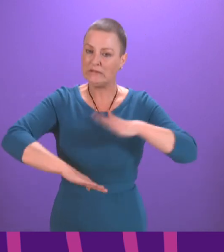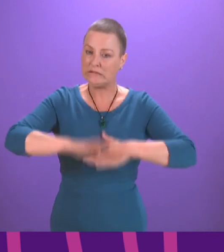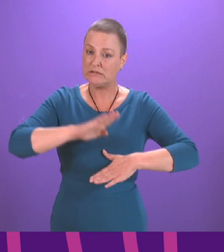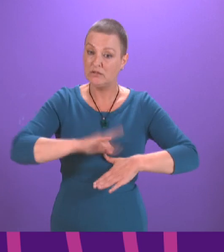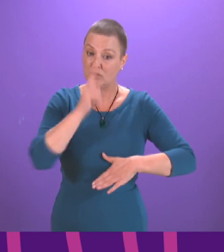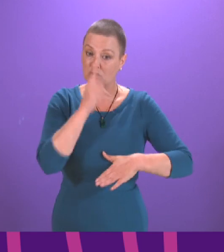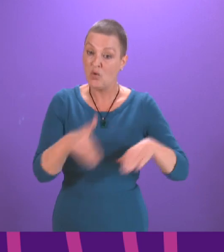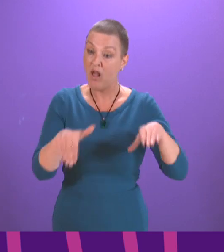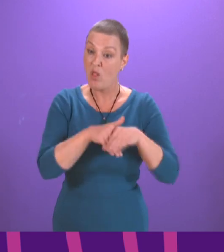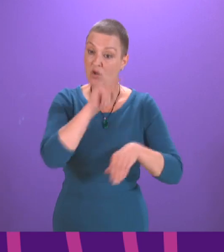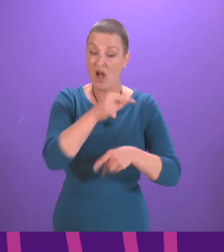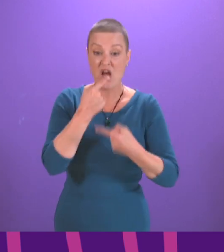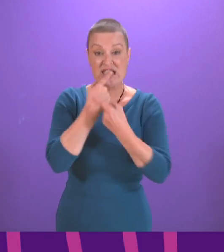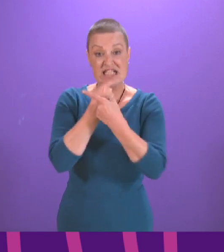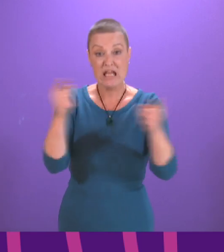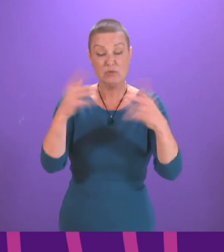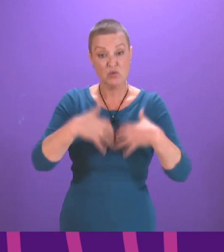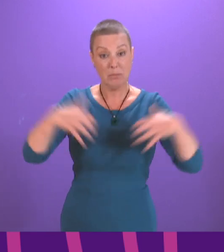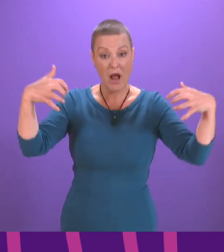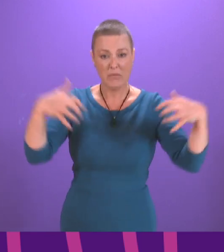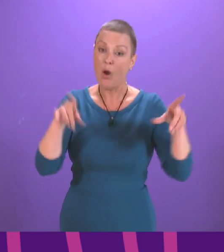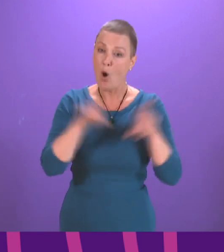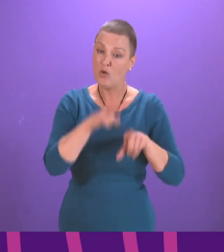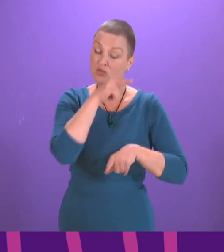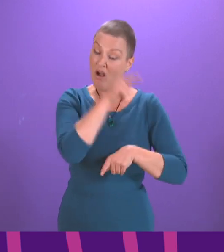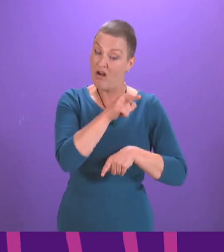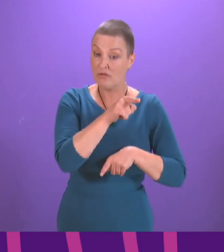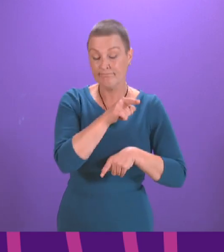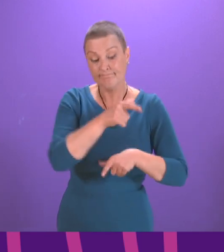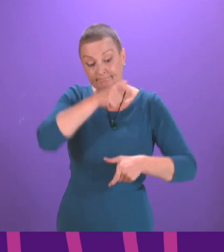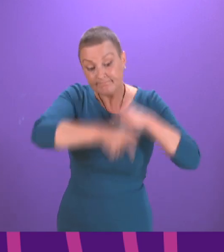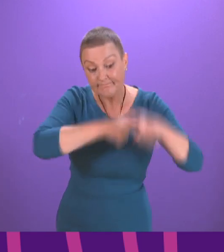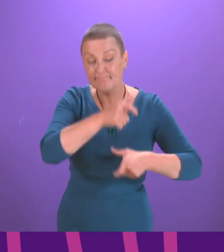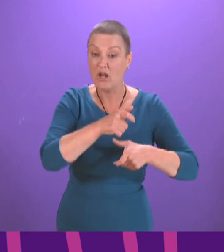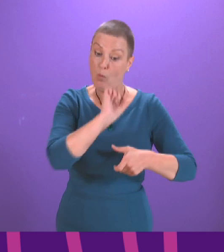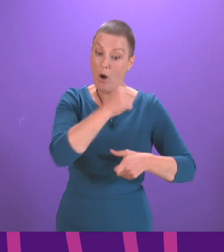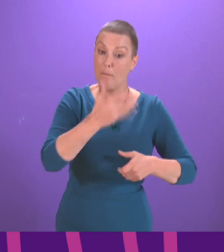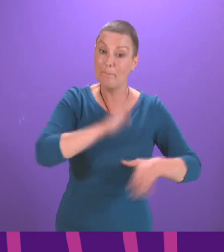her statements to Parliament and her actions on the legal advice regarding the judicial review into Alex Salmond’s alleged behaviour?